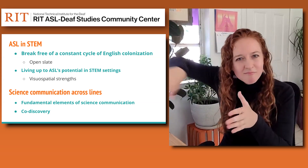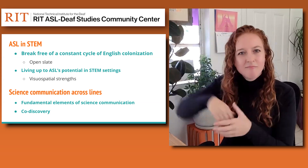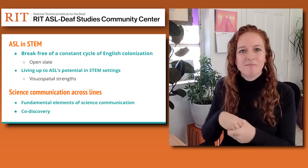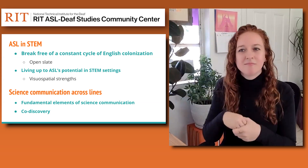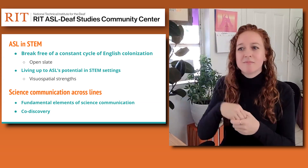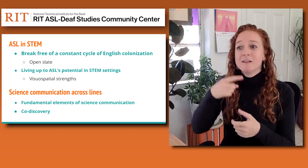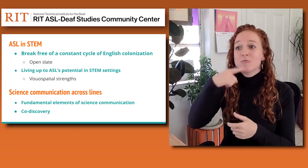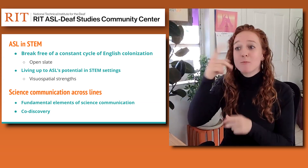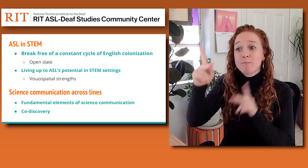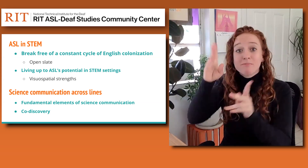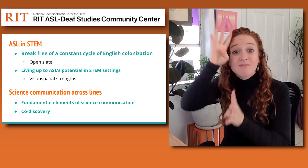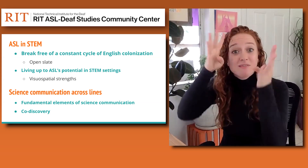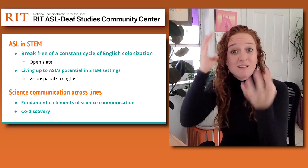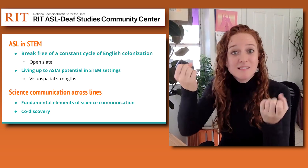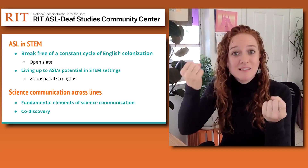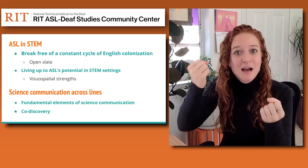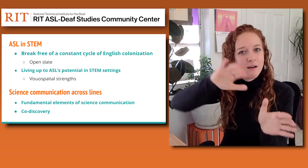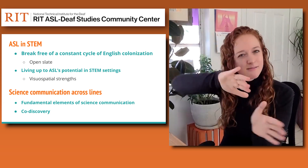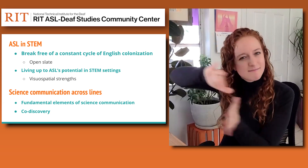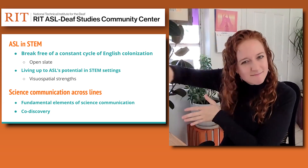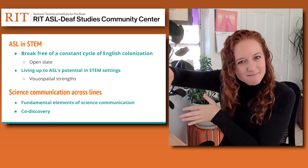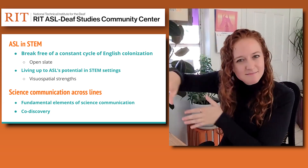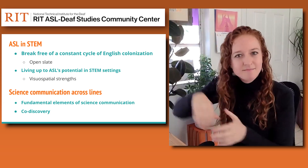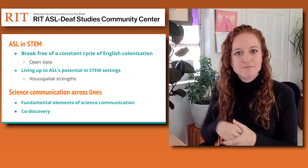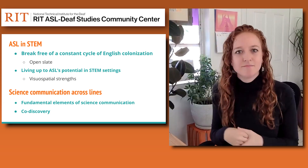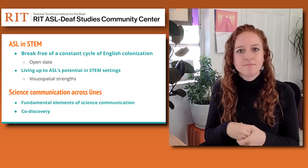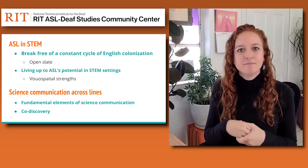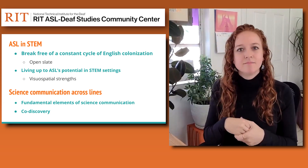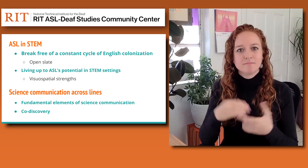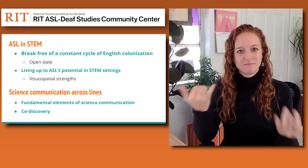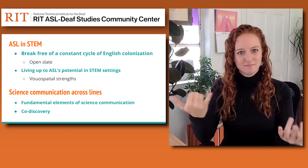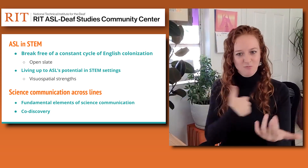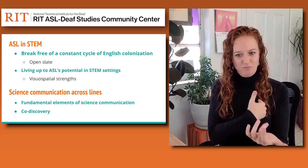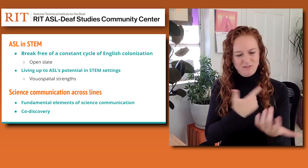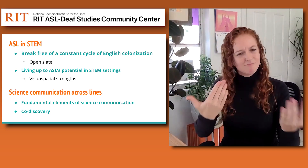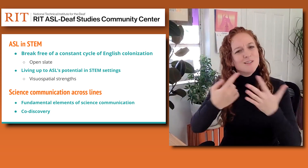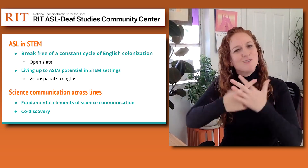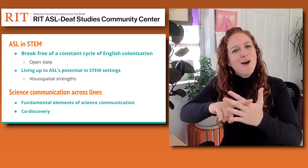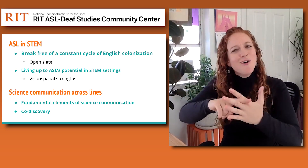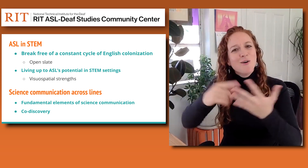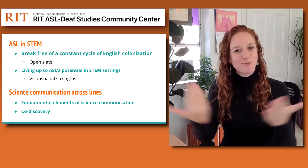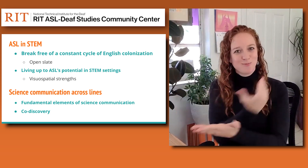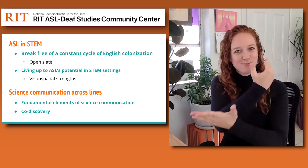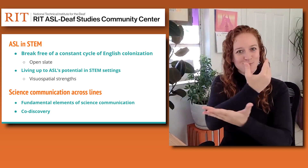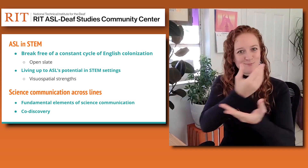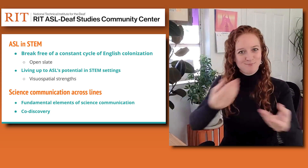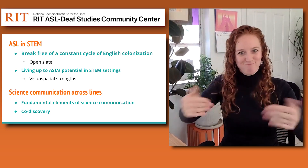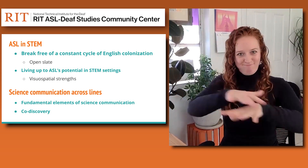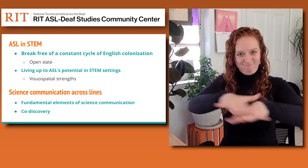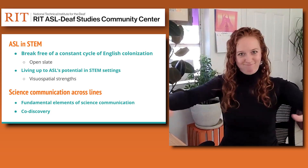set that aside, set aside any signs that hearing people have come up with in the past.